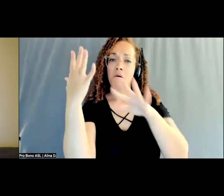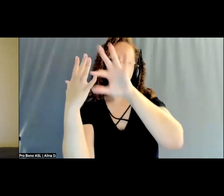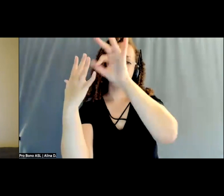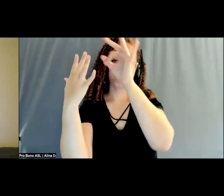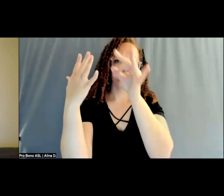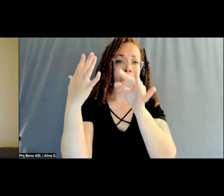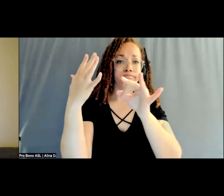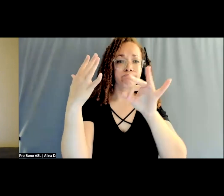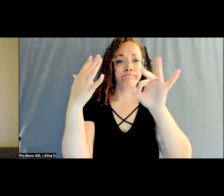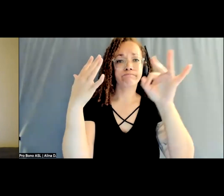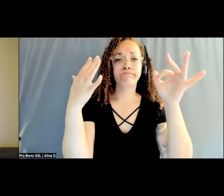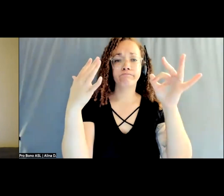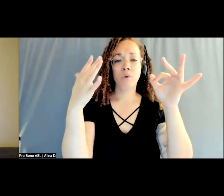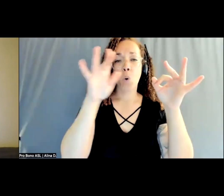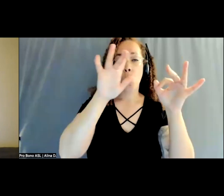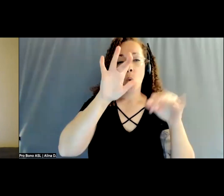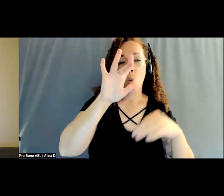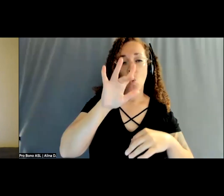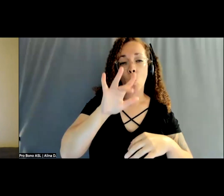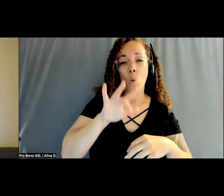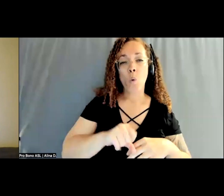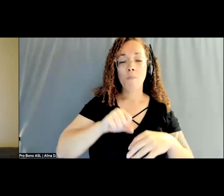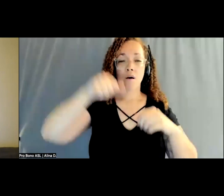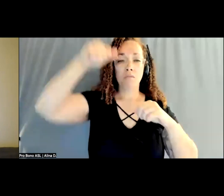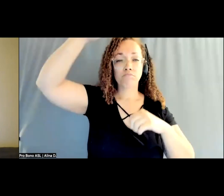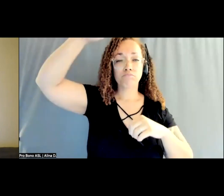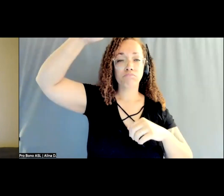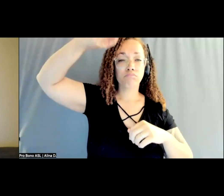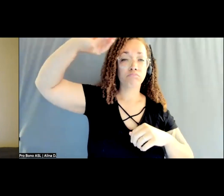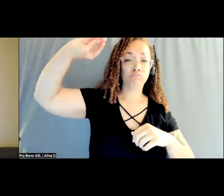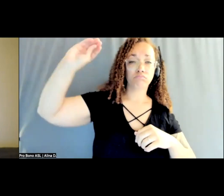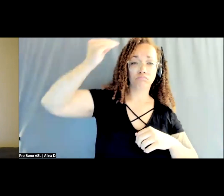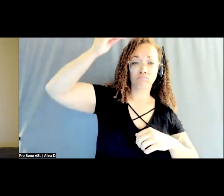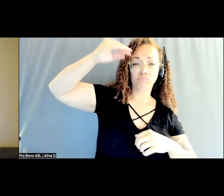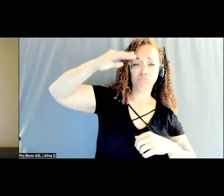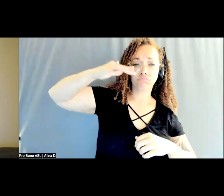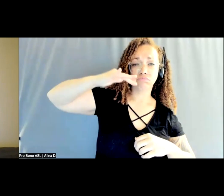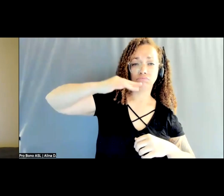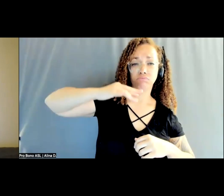unveils the solemn amber glow of above unto the wine-colored undergrowth,